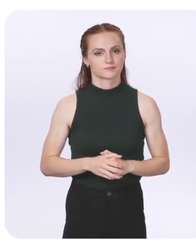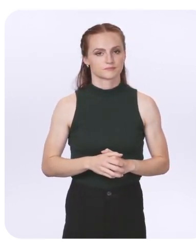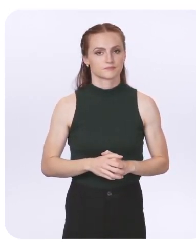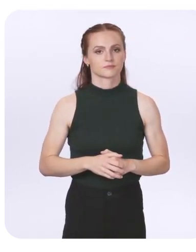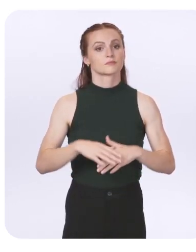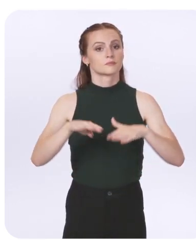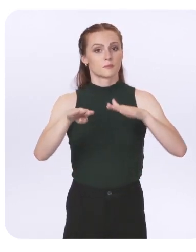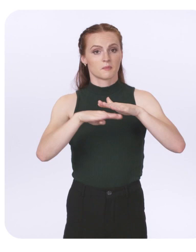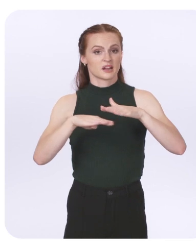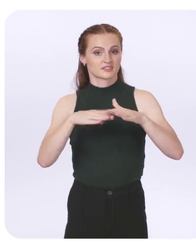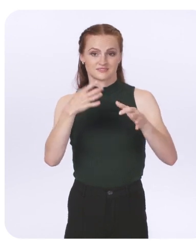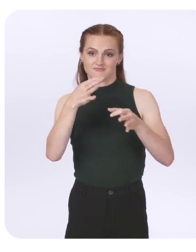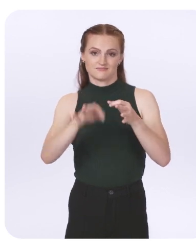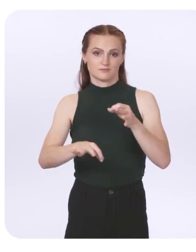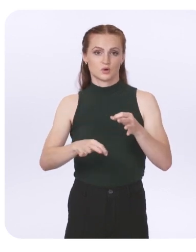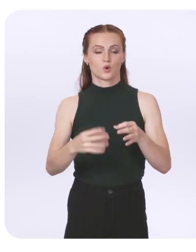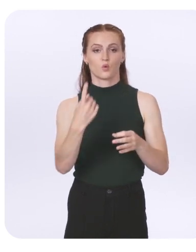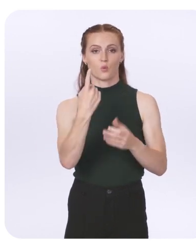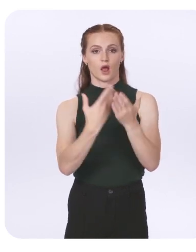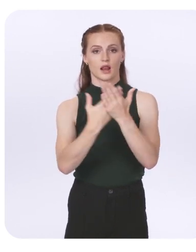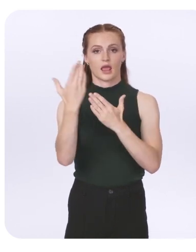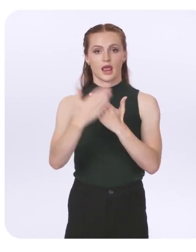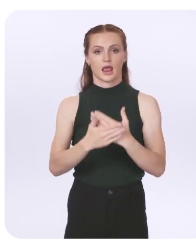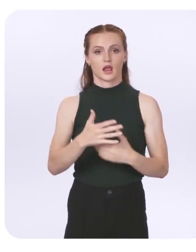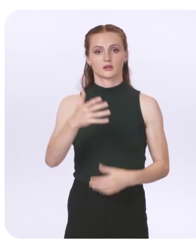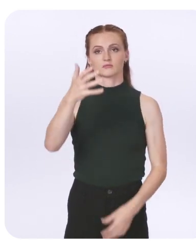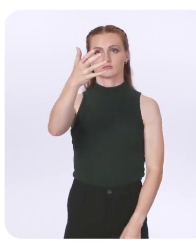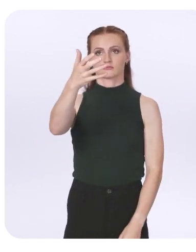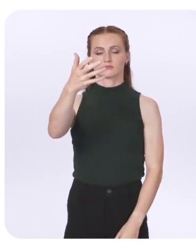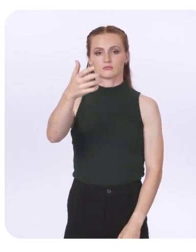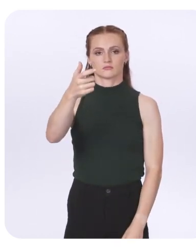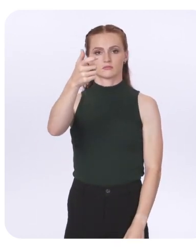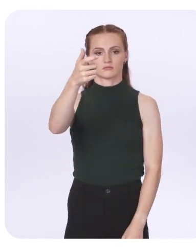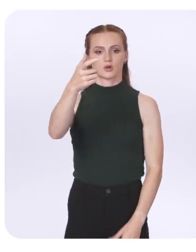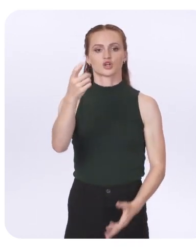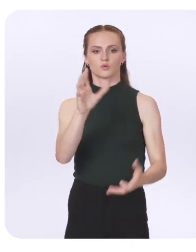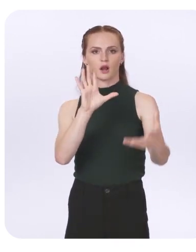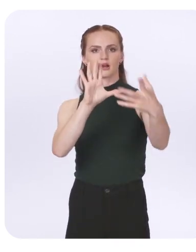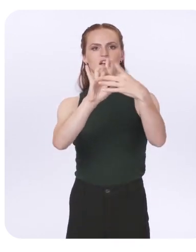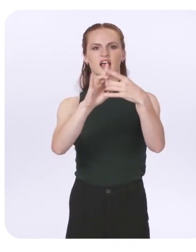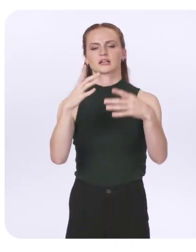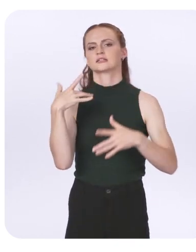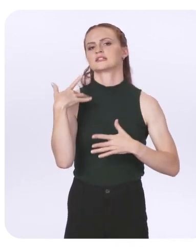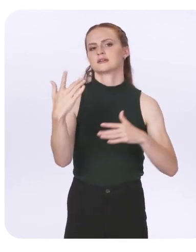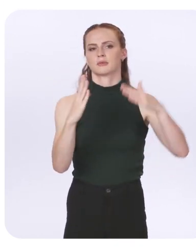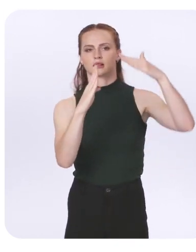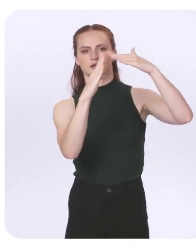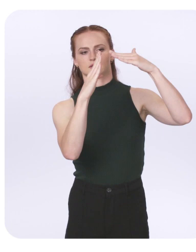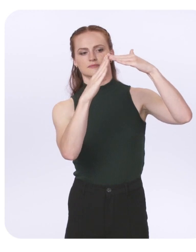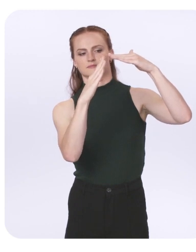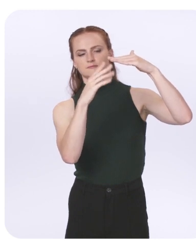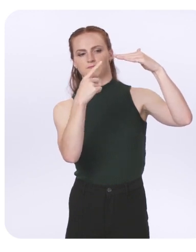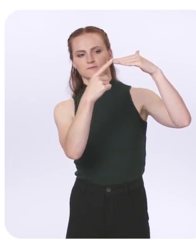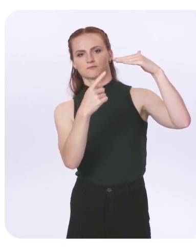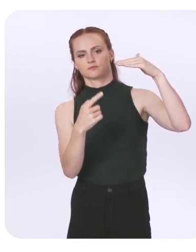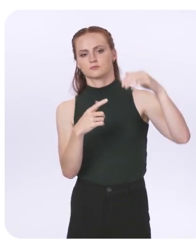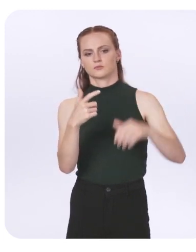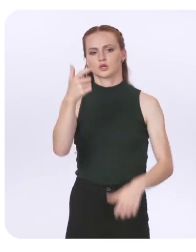Point your hand towards where you want to connect, which is usually the edge of a rooftop, and you press the trigger.